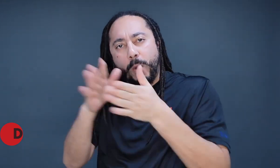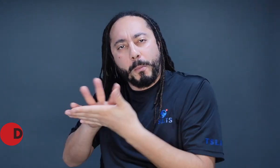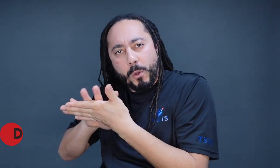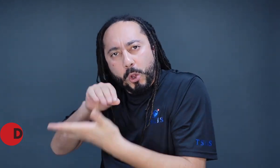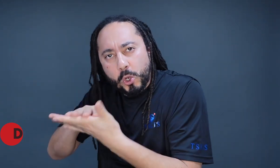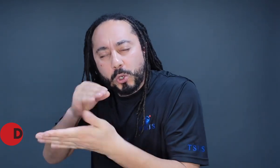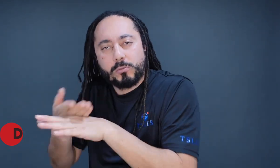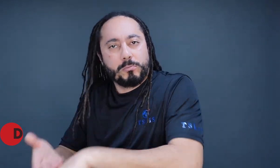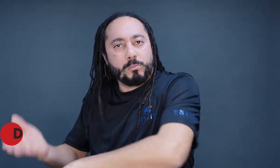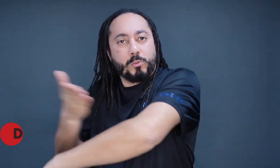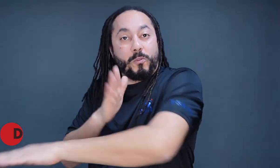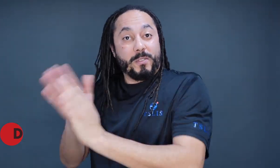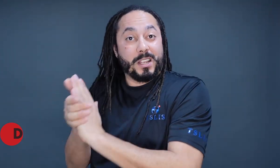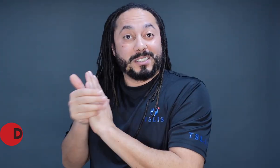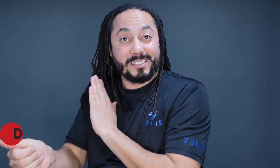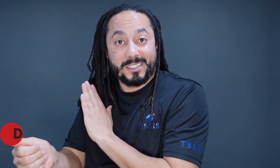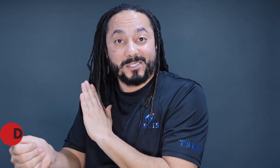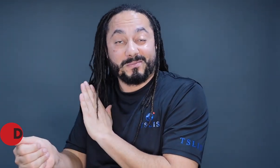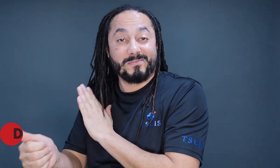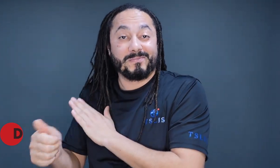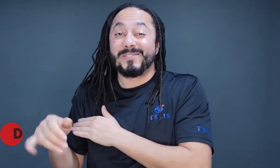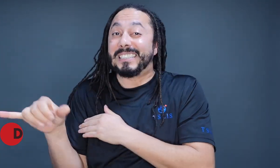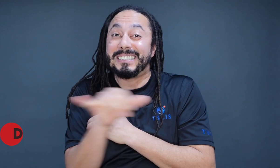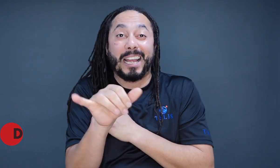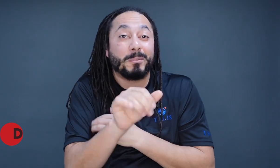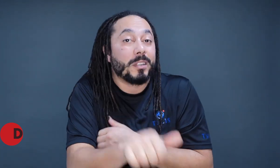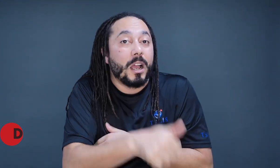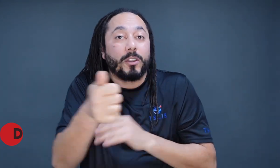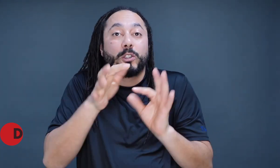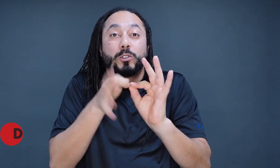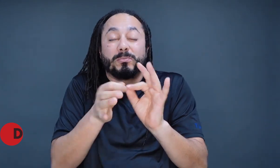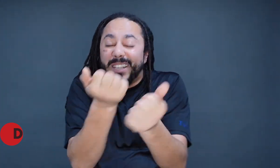and learn and improve their skills in being able to provide access.